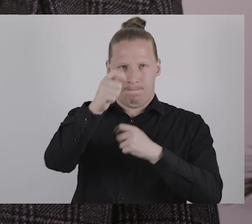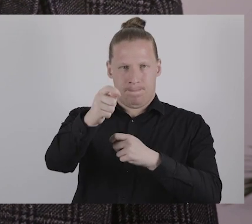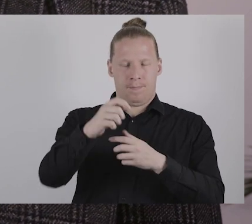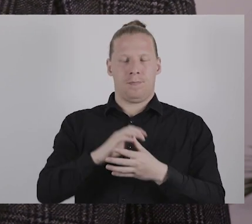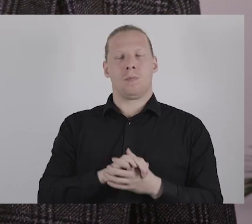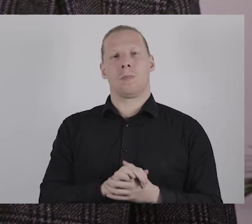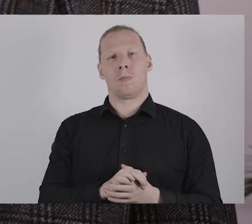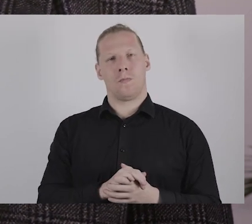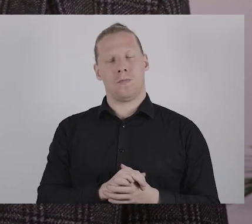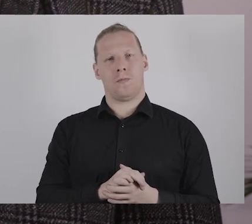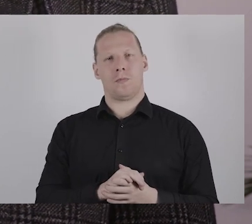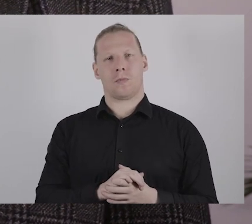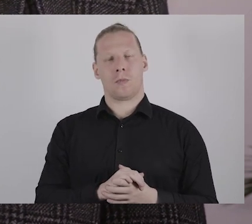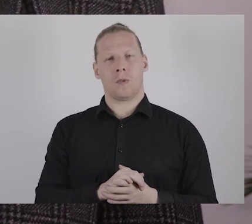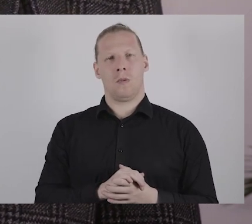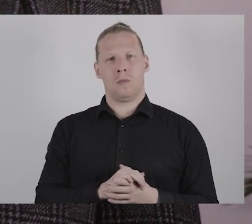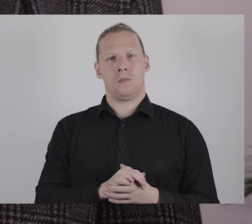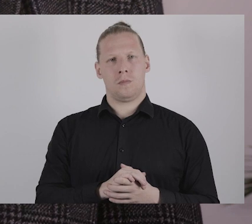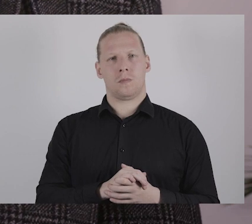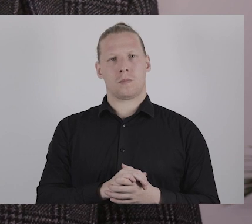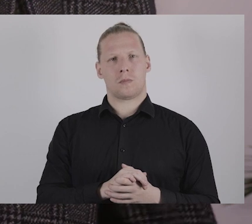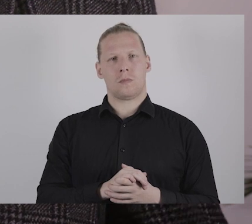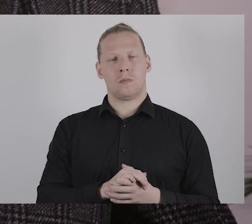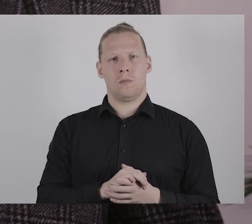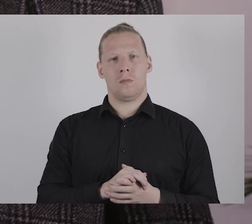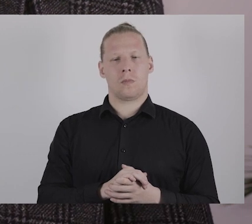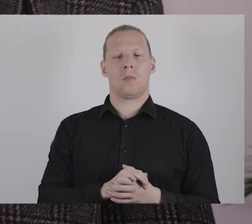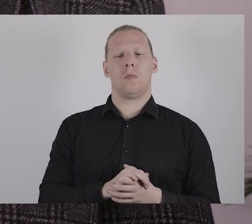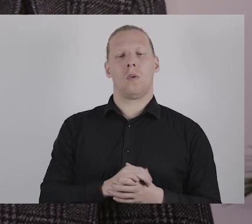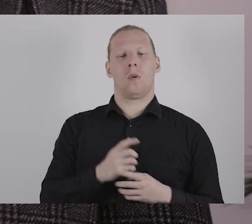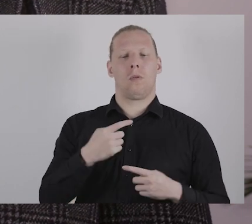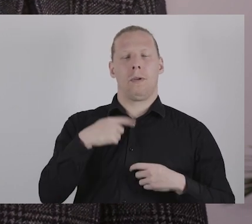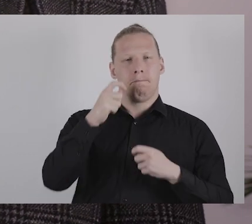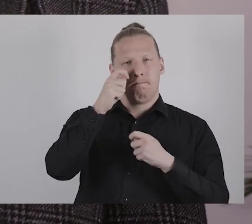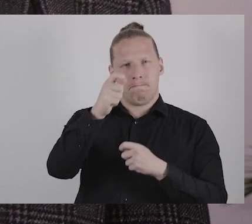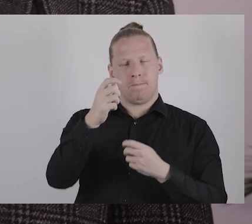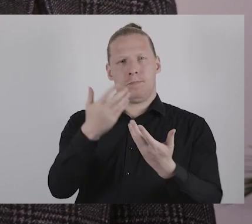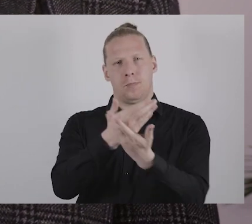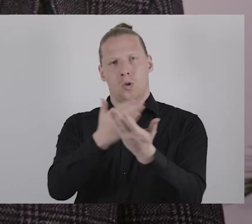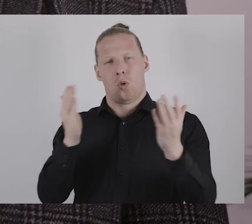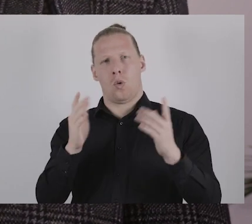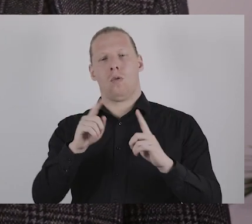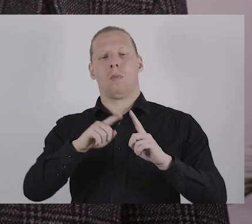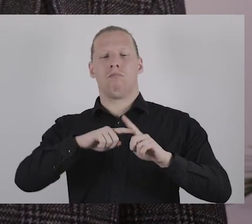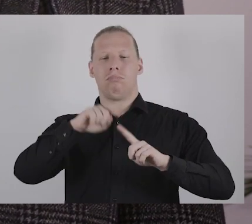We welcome all of you from the Far North... the East Coast,